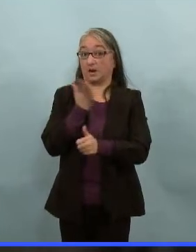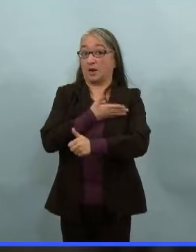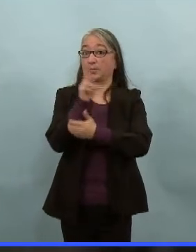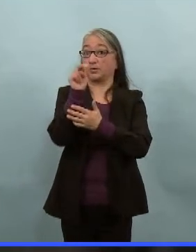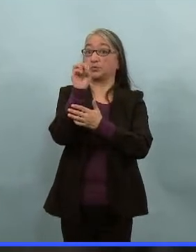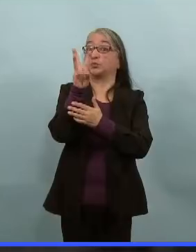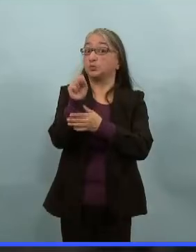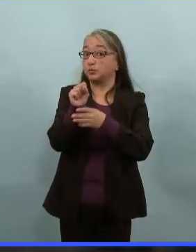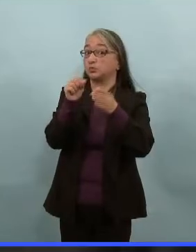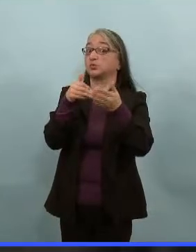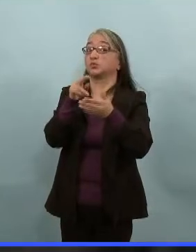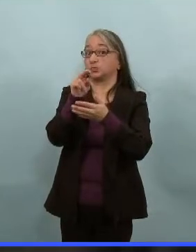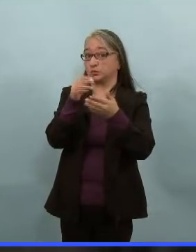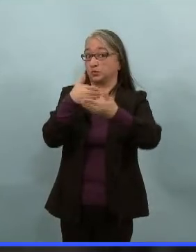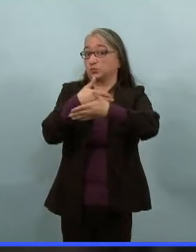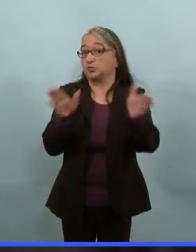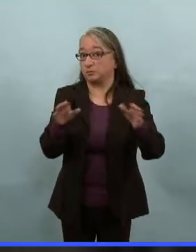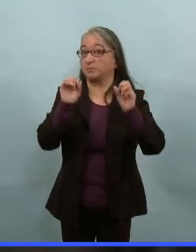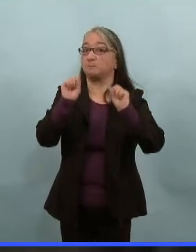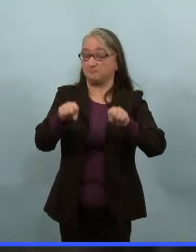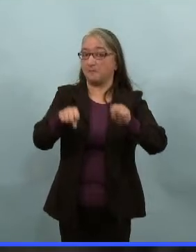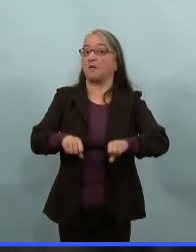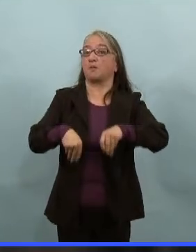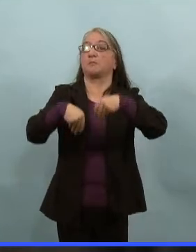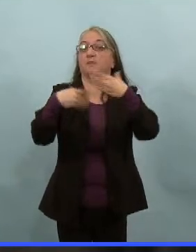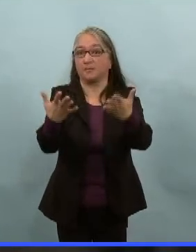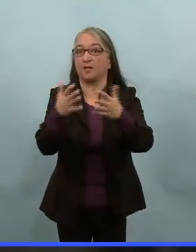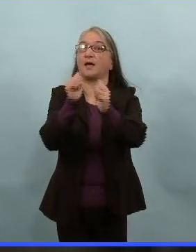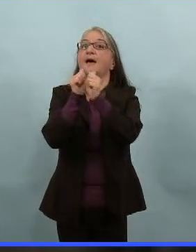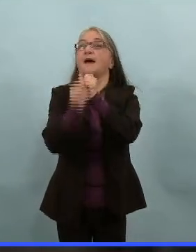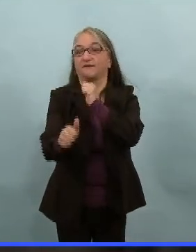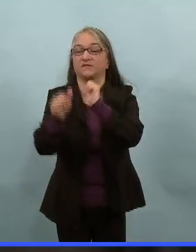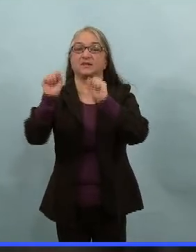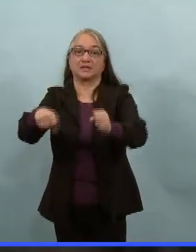related to that after talking to the testing task force that we could provide to the media